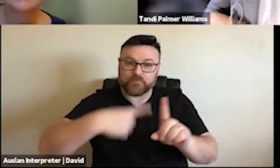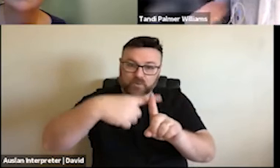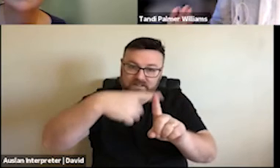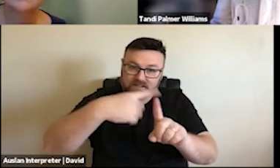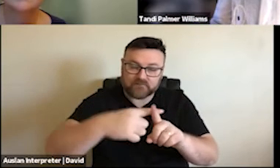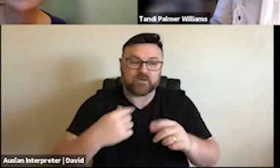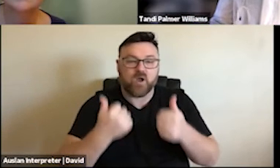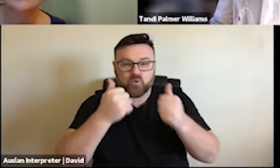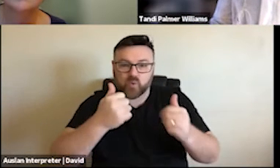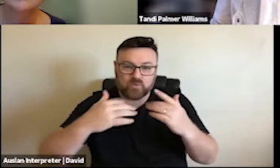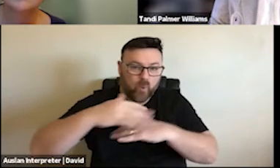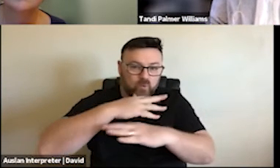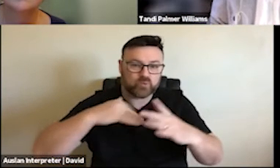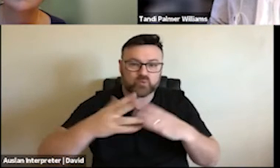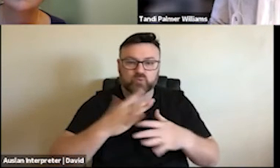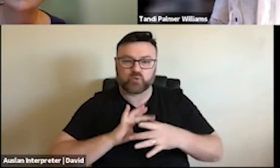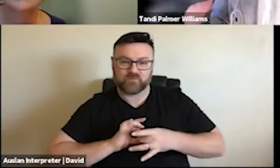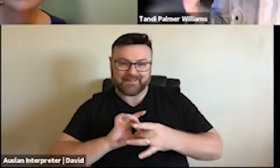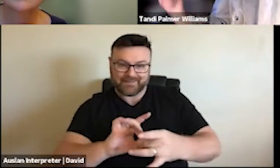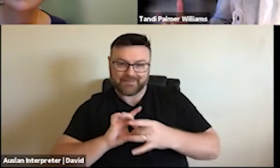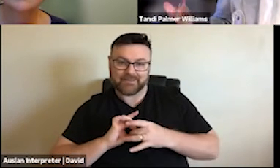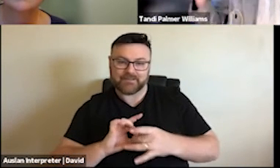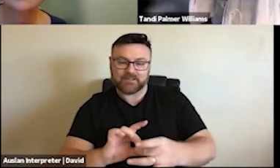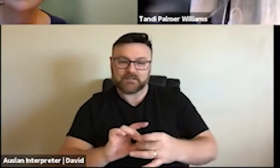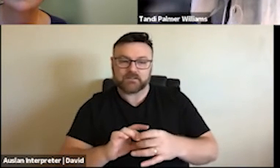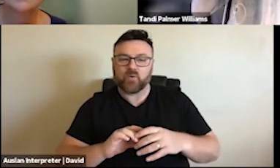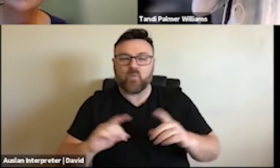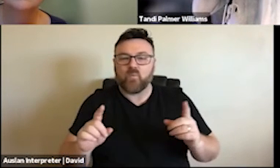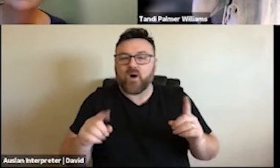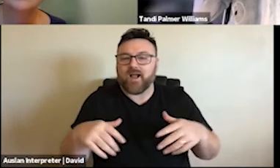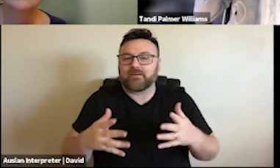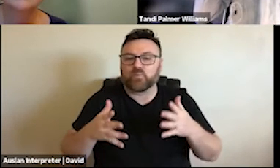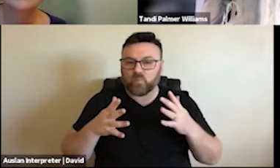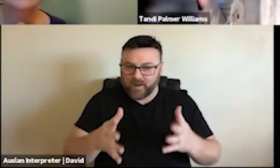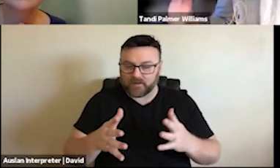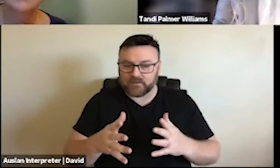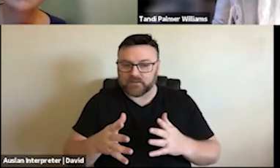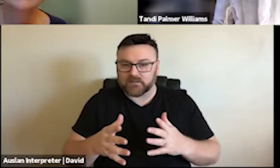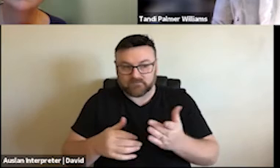connection and have whatever way shape or form is and have different ways to achieve